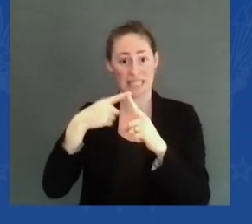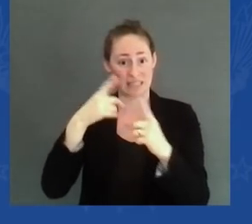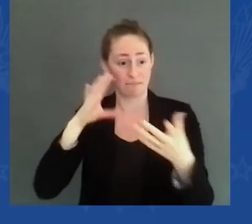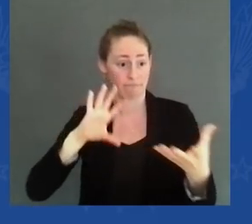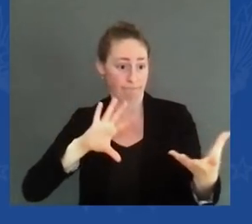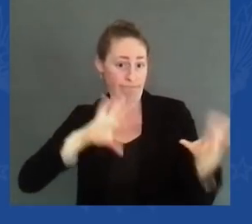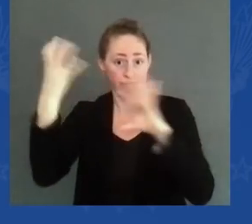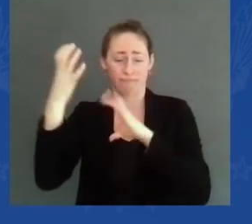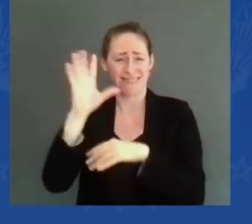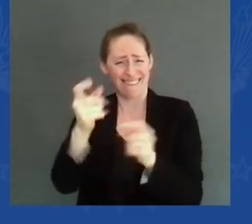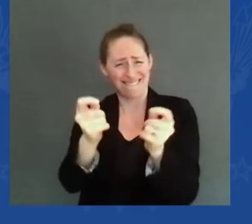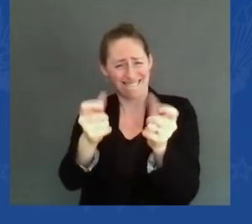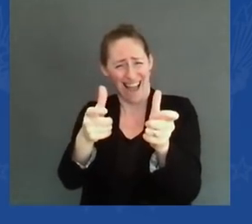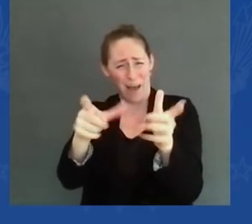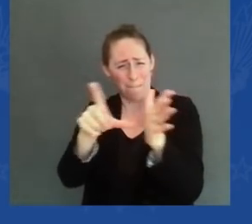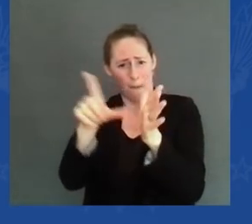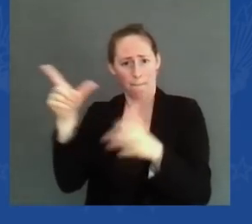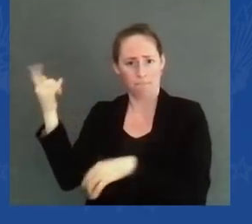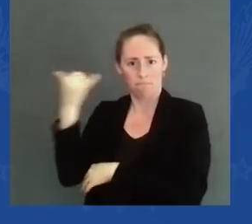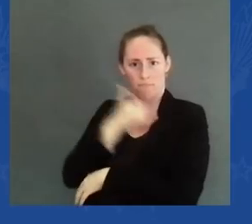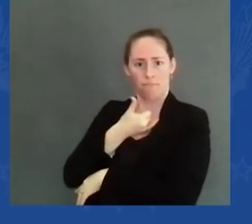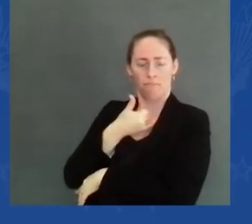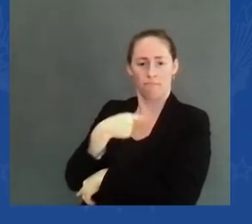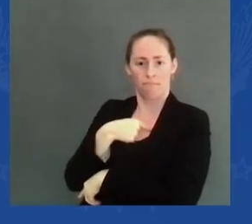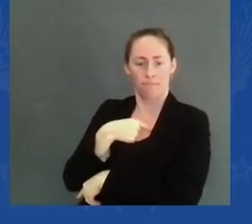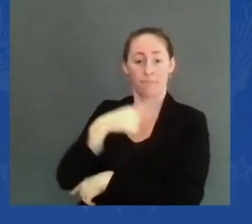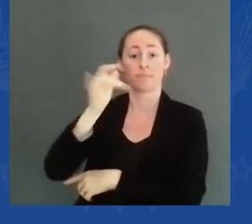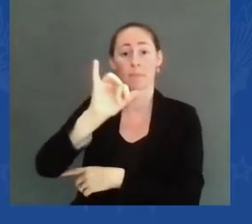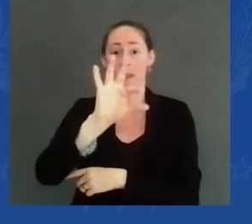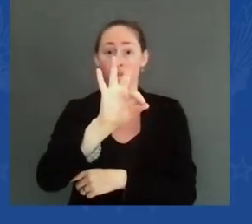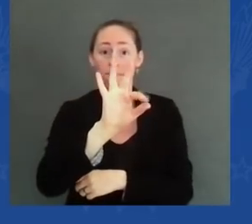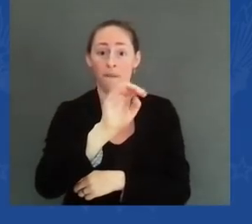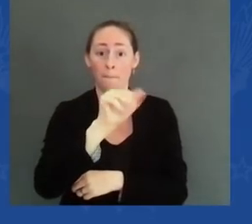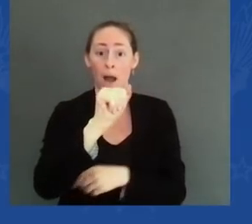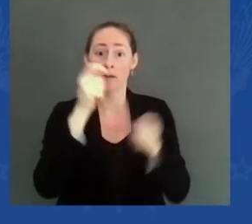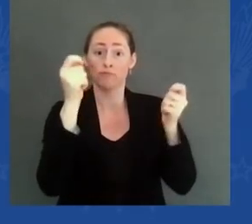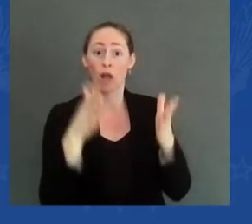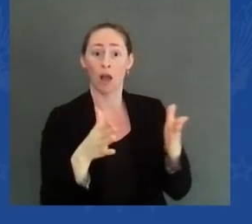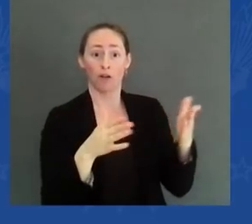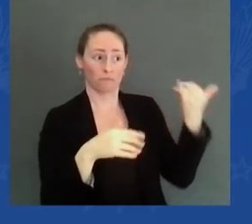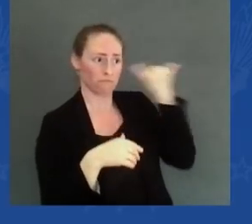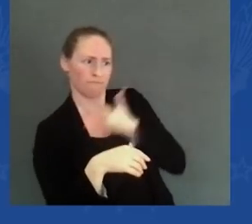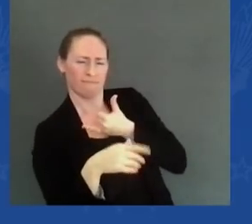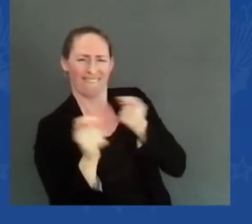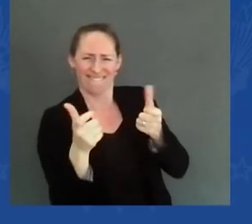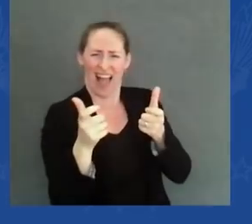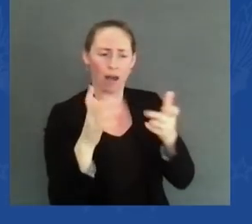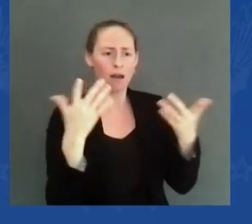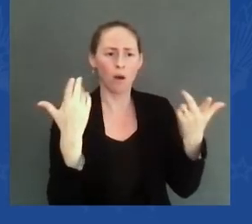He called again, "What do you need?" And after I issued the emergency declaration in the crisis